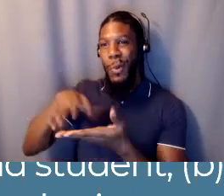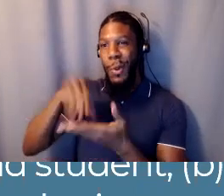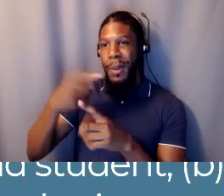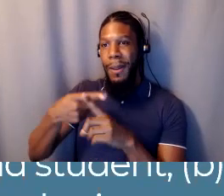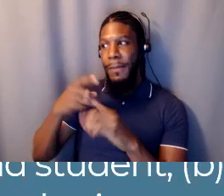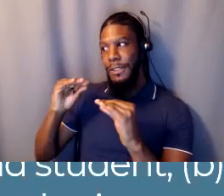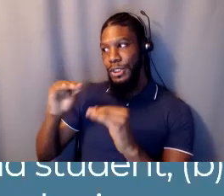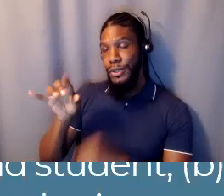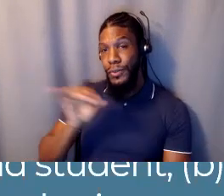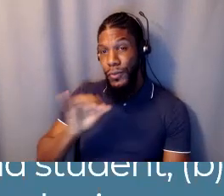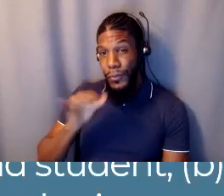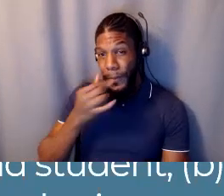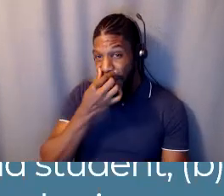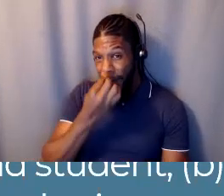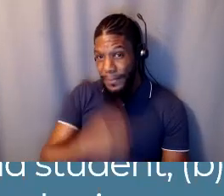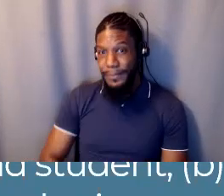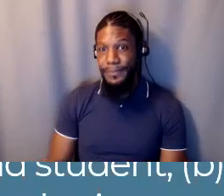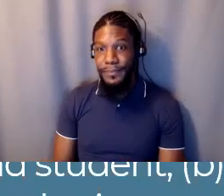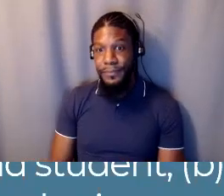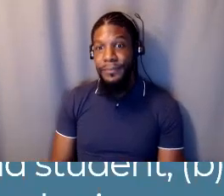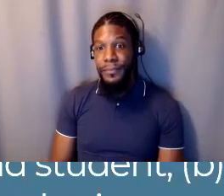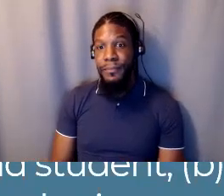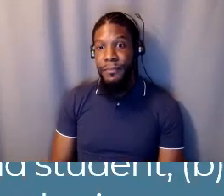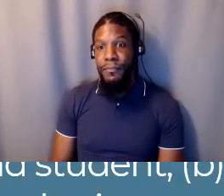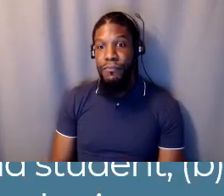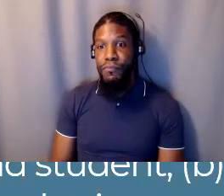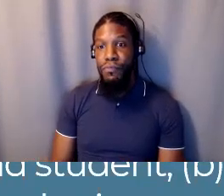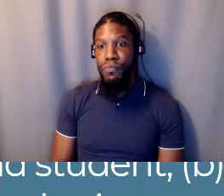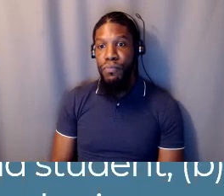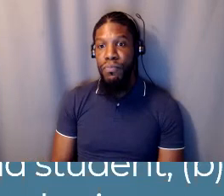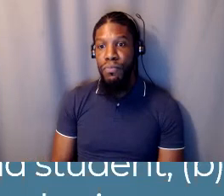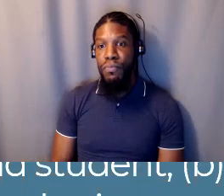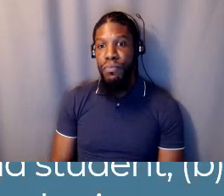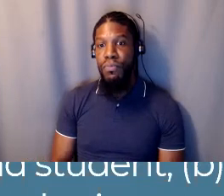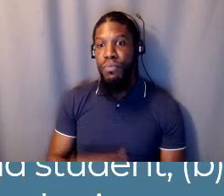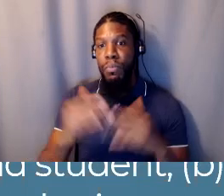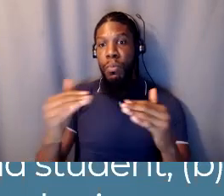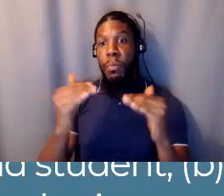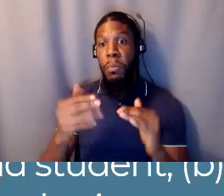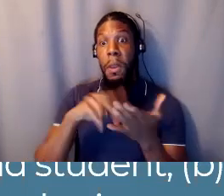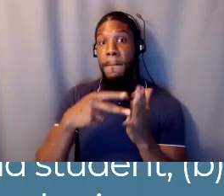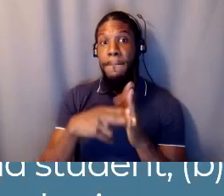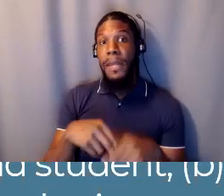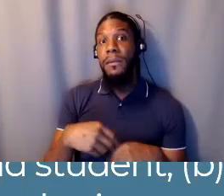Another myth is that asynchronous online tutoring is just telling writers what to do. It's just editing.